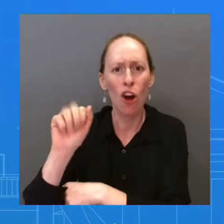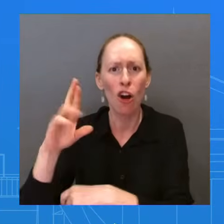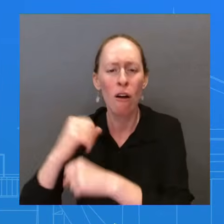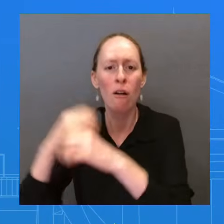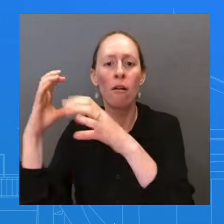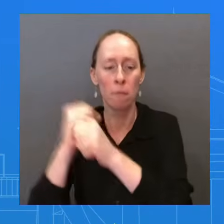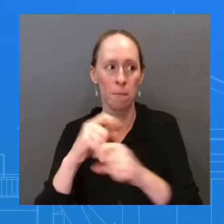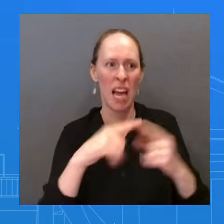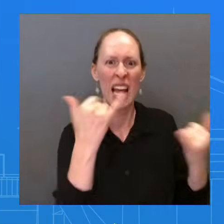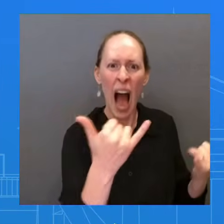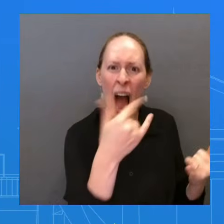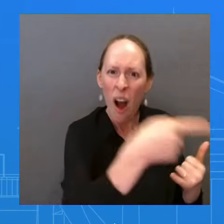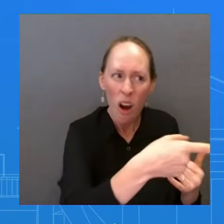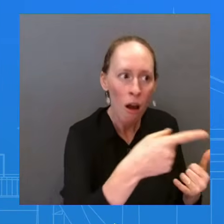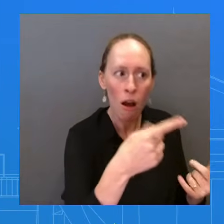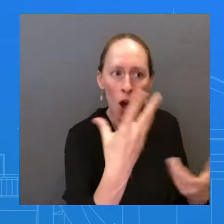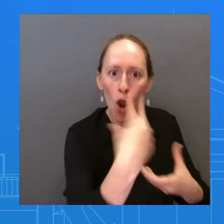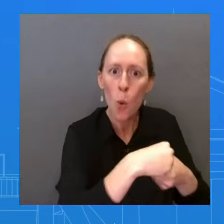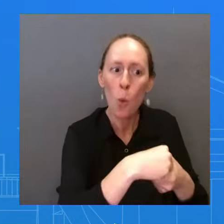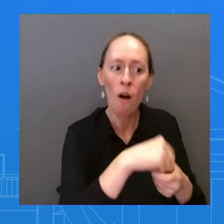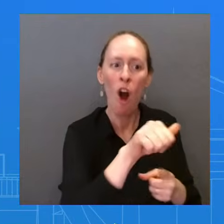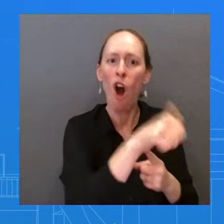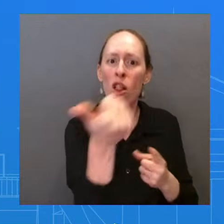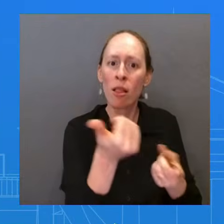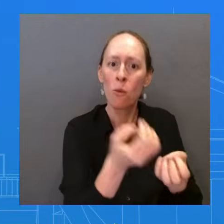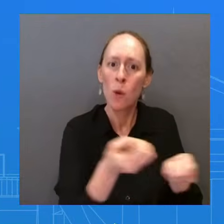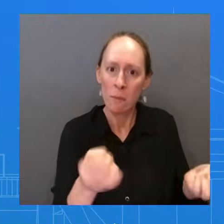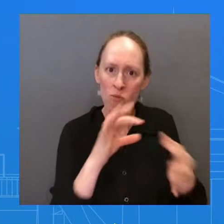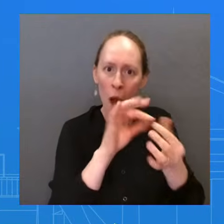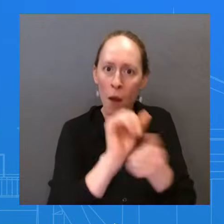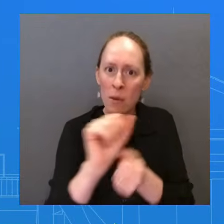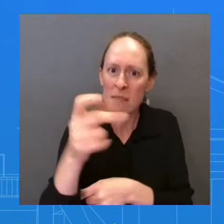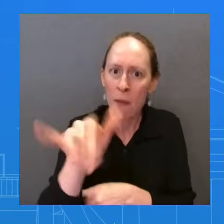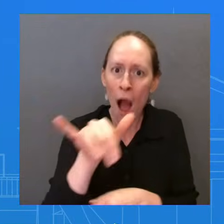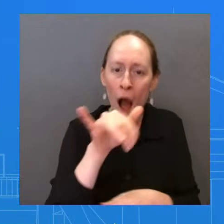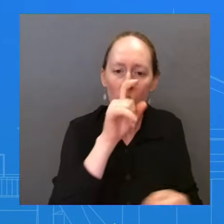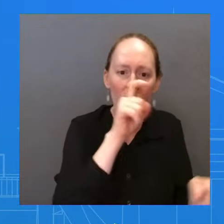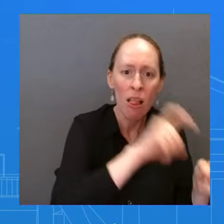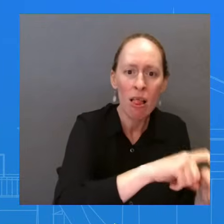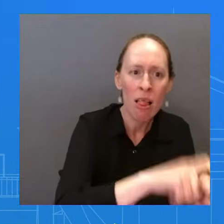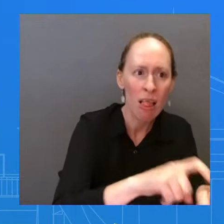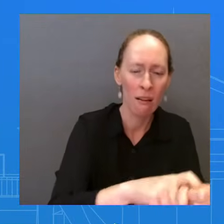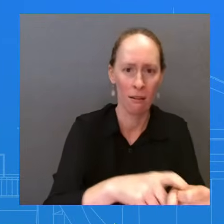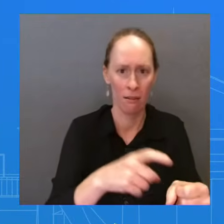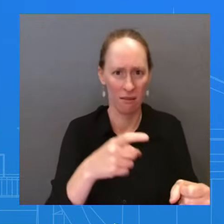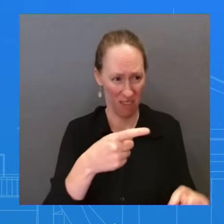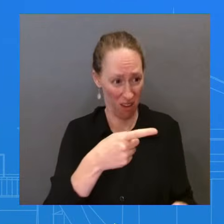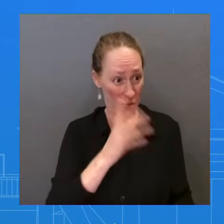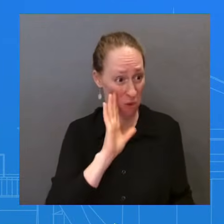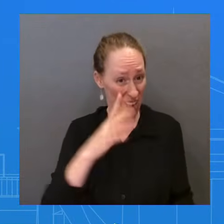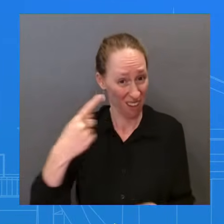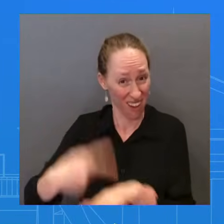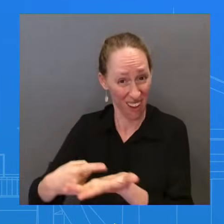as far as I know: No, that the spy balloon didn't have an effect on us -- you're talking about the Washington Declaration